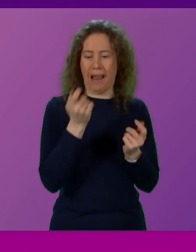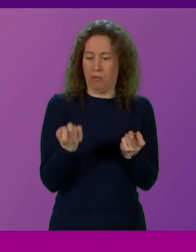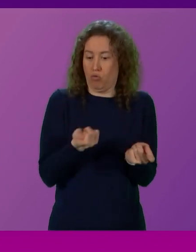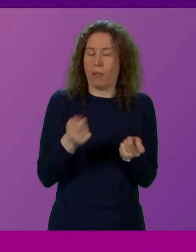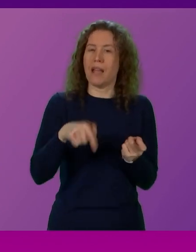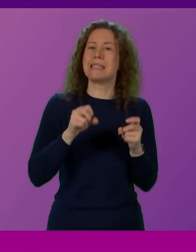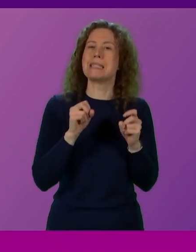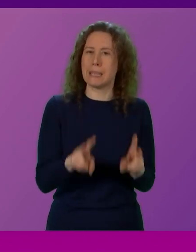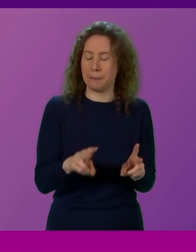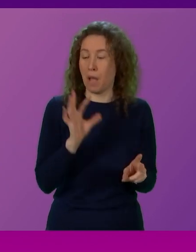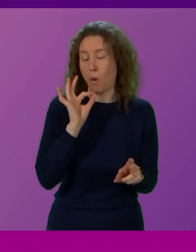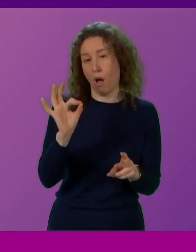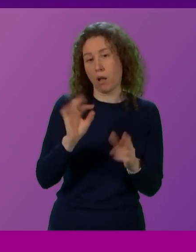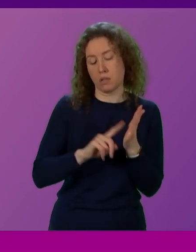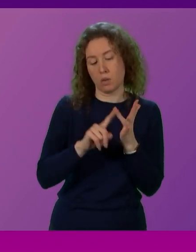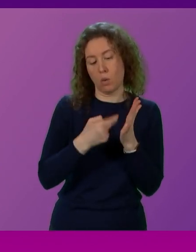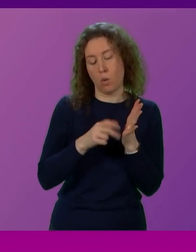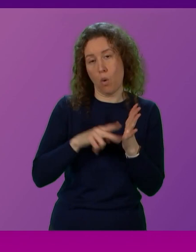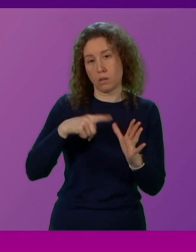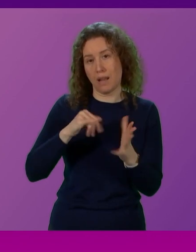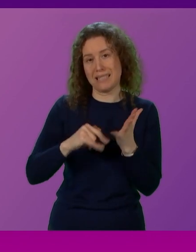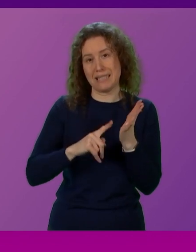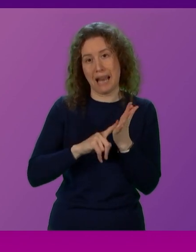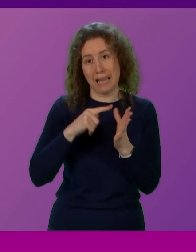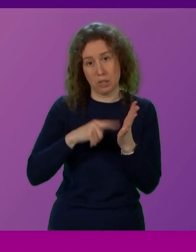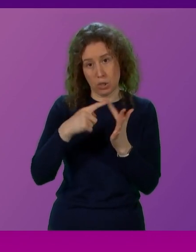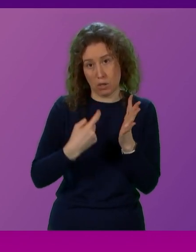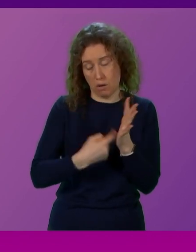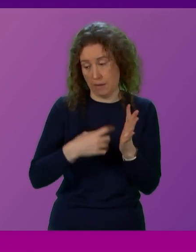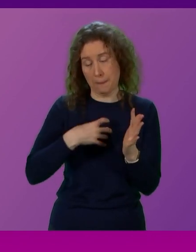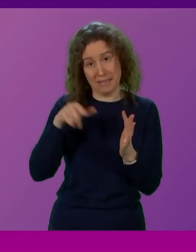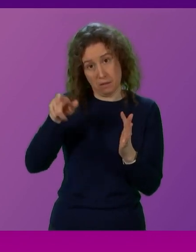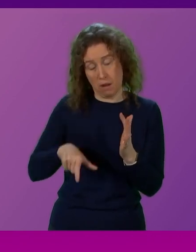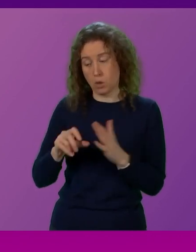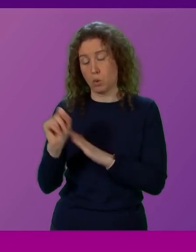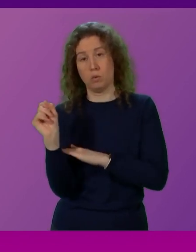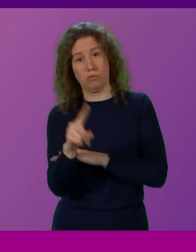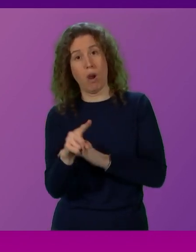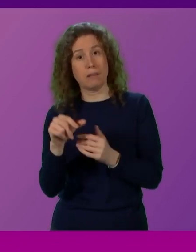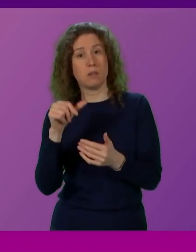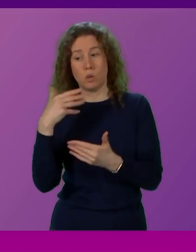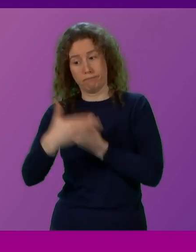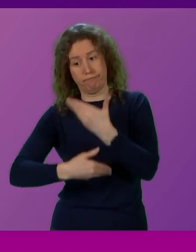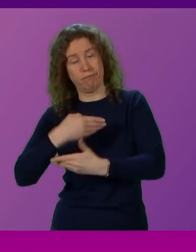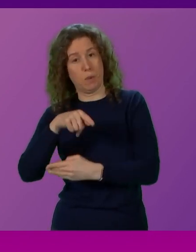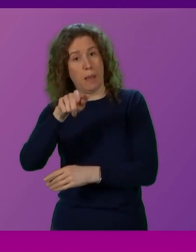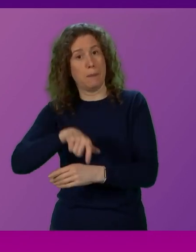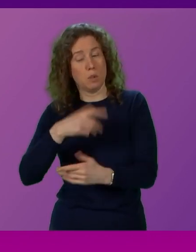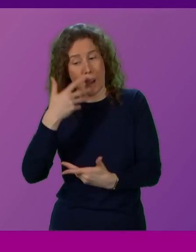I will ask Lorna Slater, the relevant minister, to write to the member to set out further